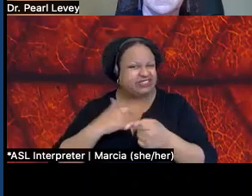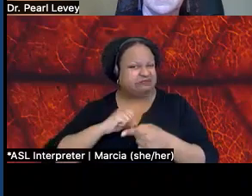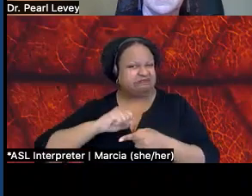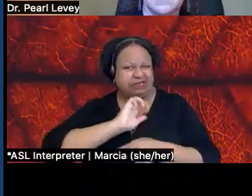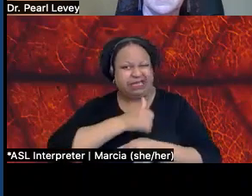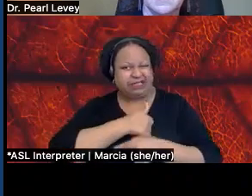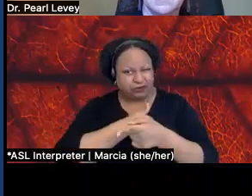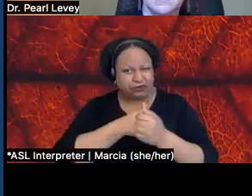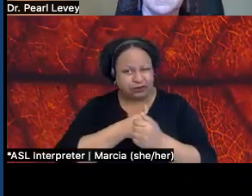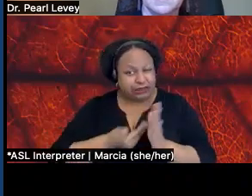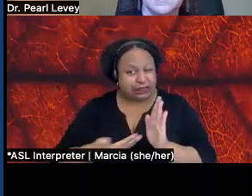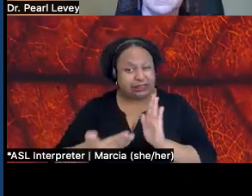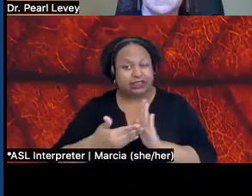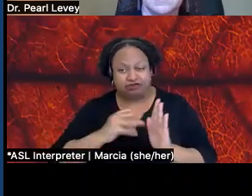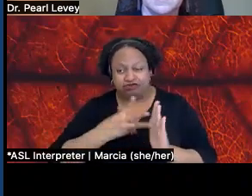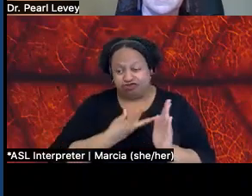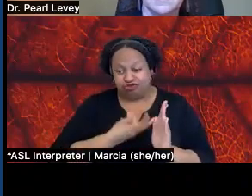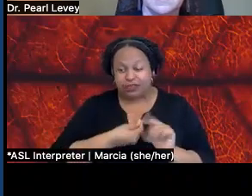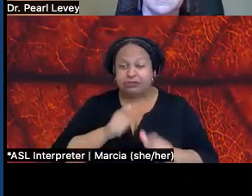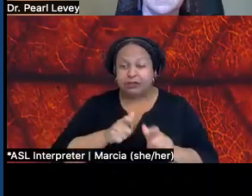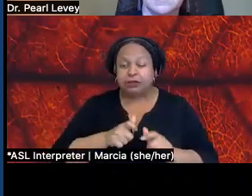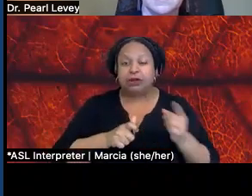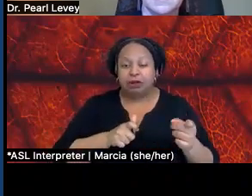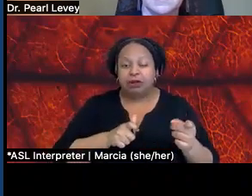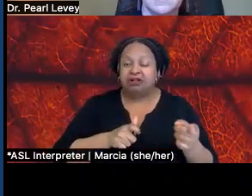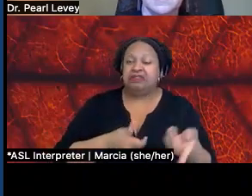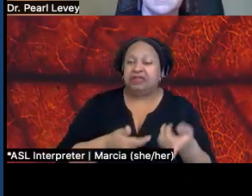And this was a novel situation for us.